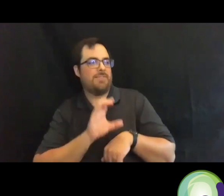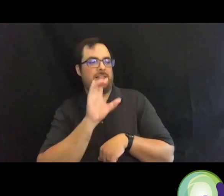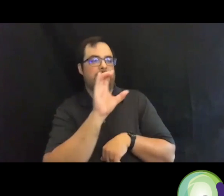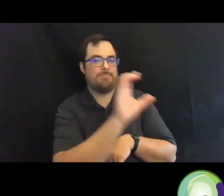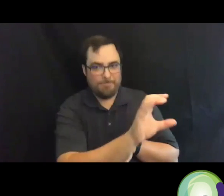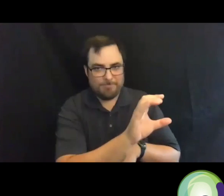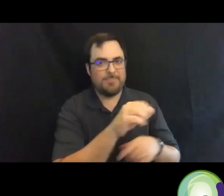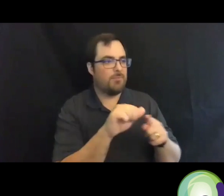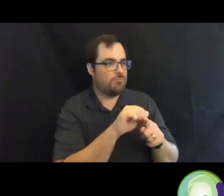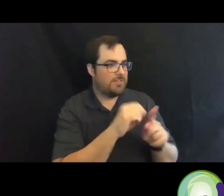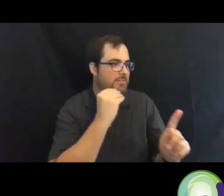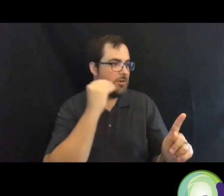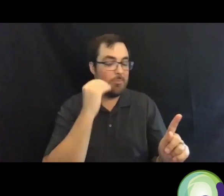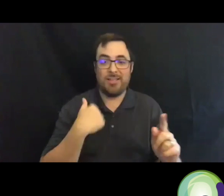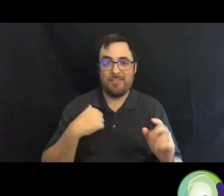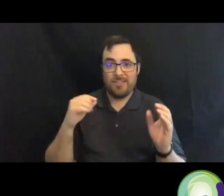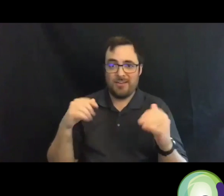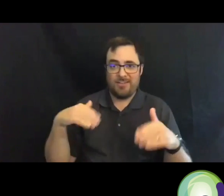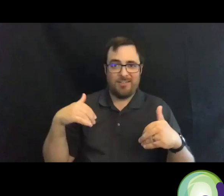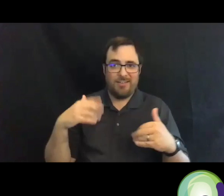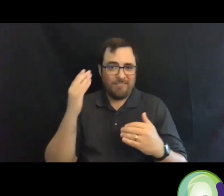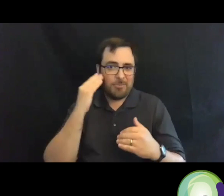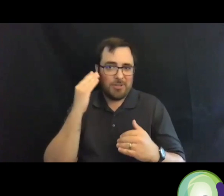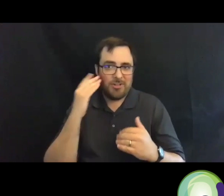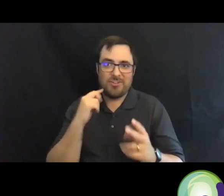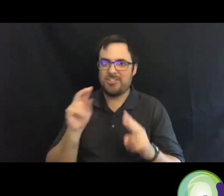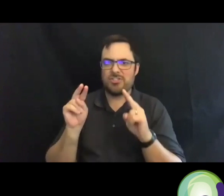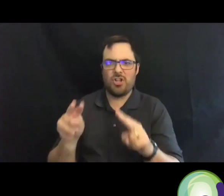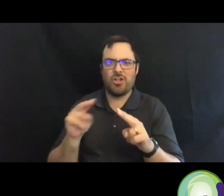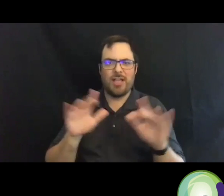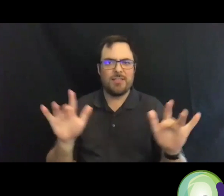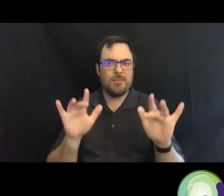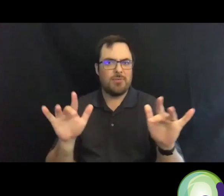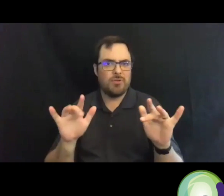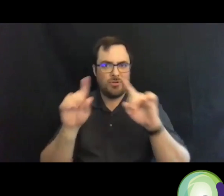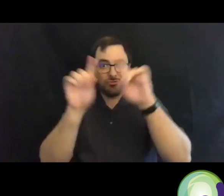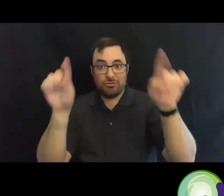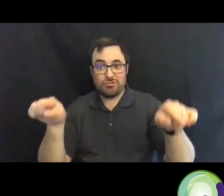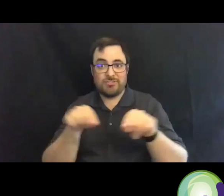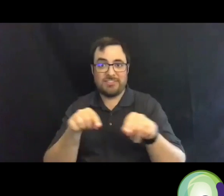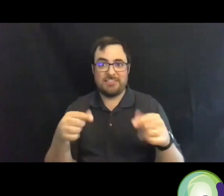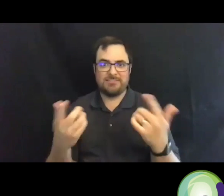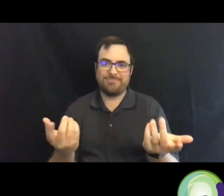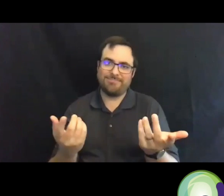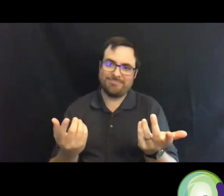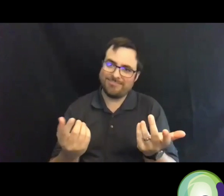if they're not familiar, even just looking at the computer screen... I mean it just doesn't work well you know they're...